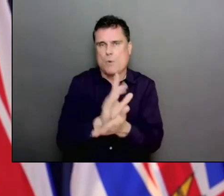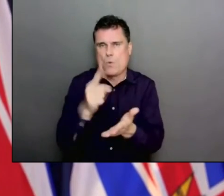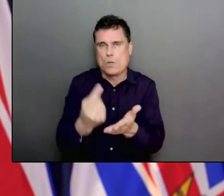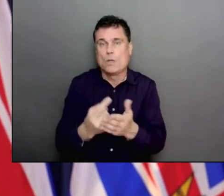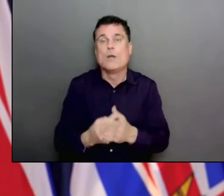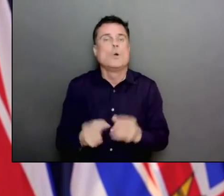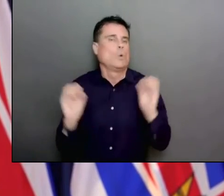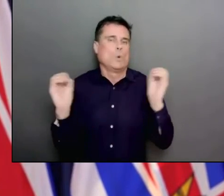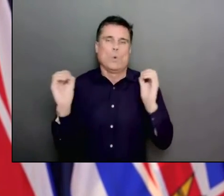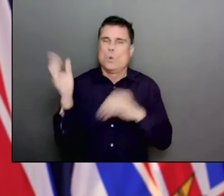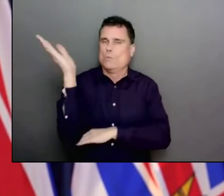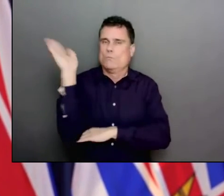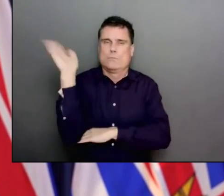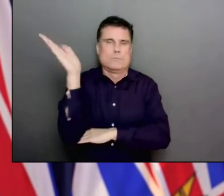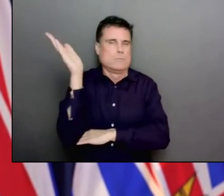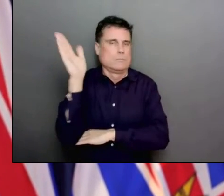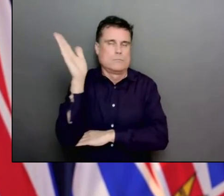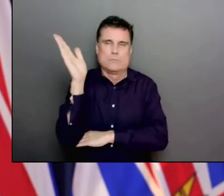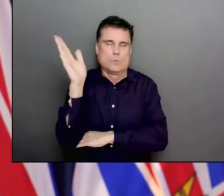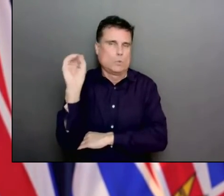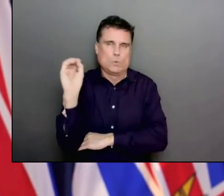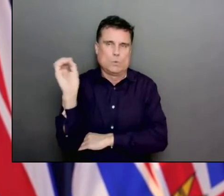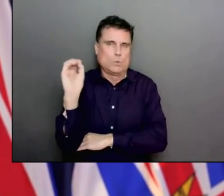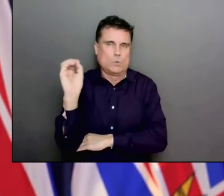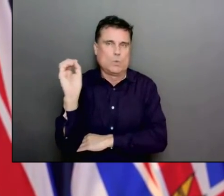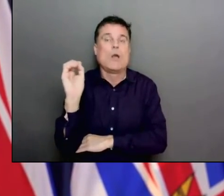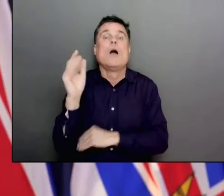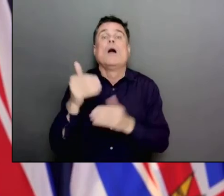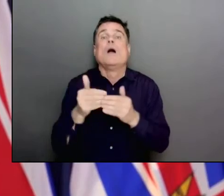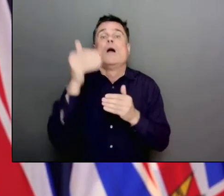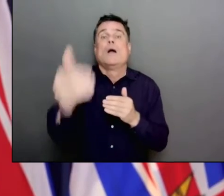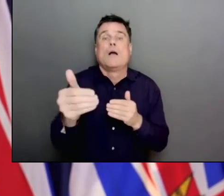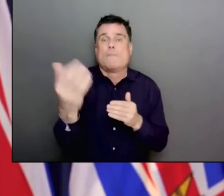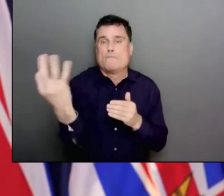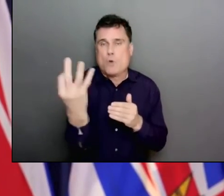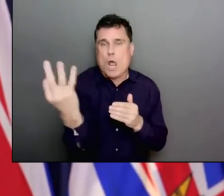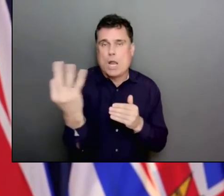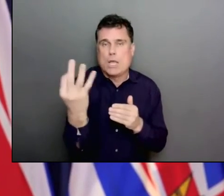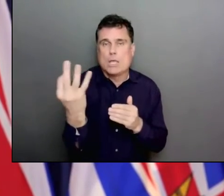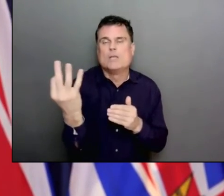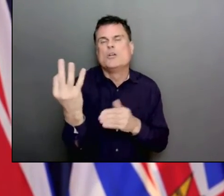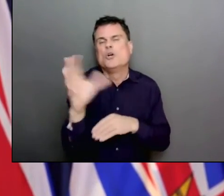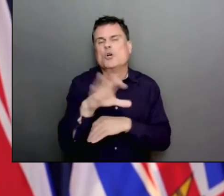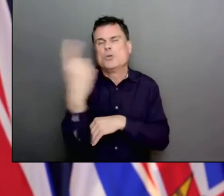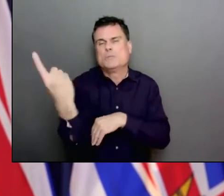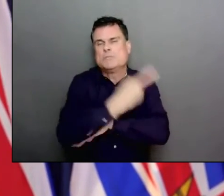any briefings on Friday, Christmas Day, Saturday, Sunday or Monday. Dr Henry